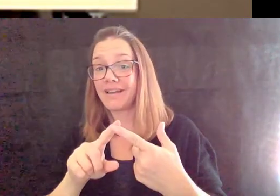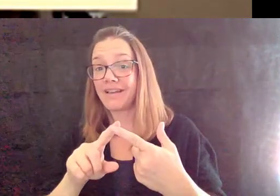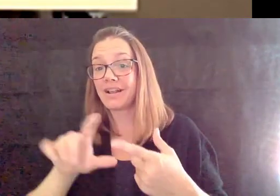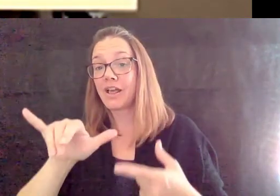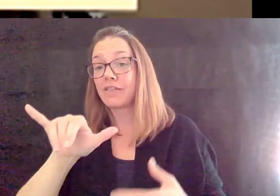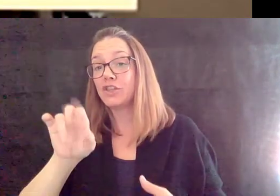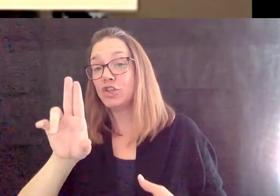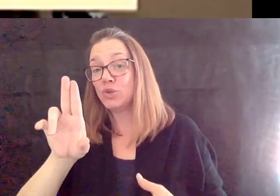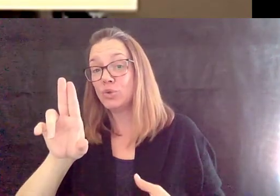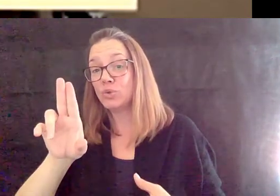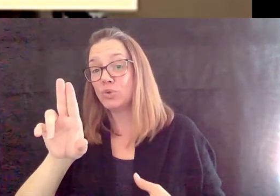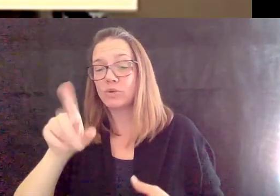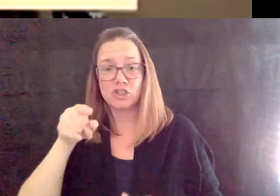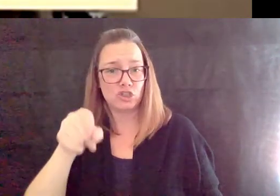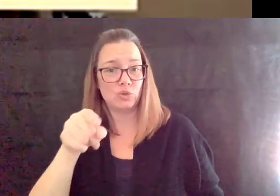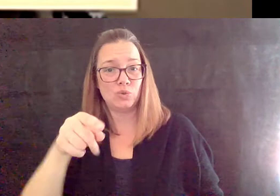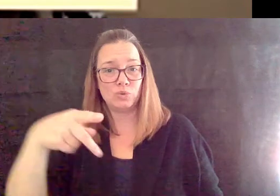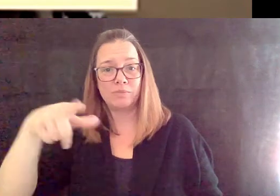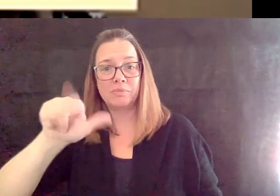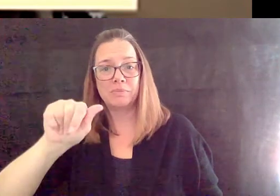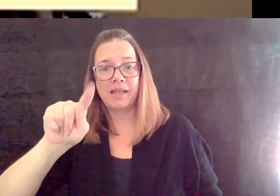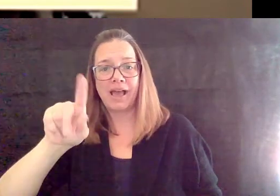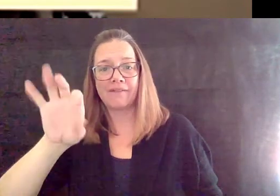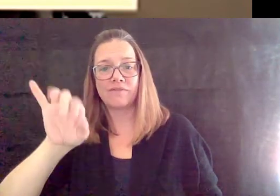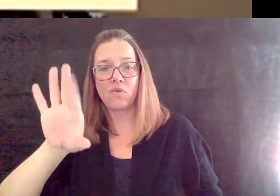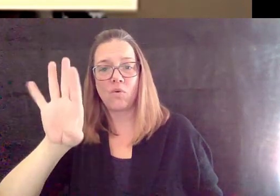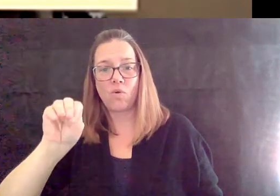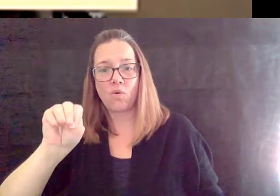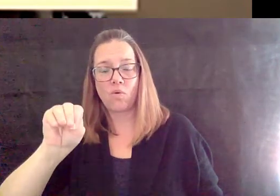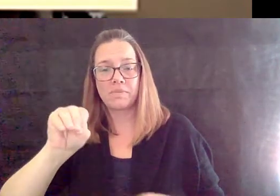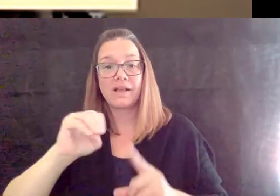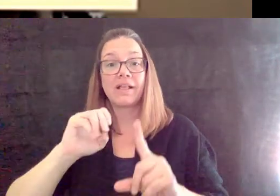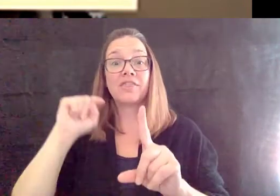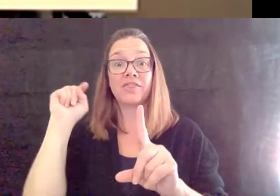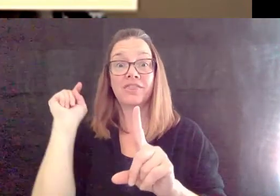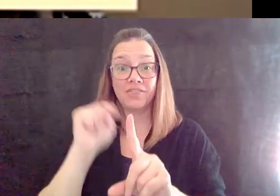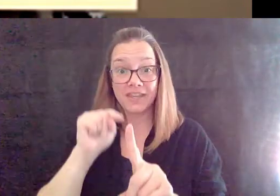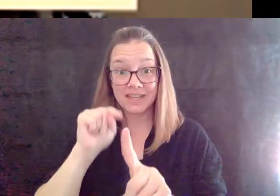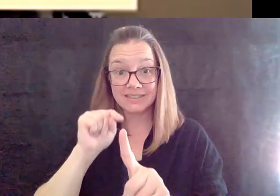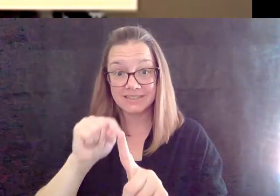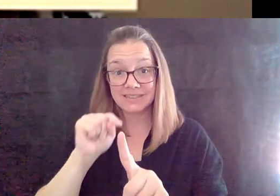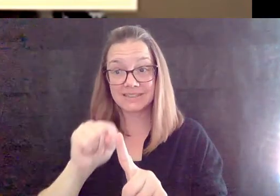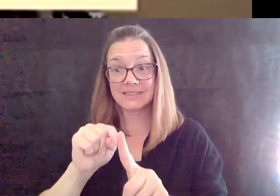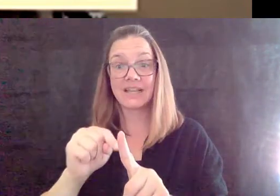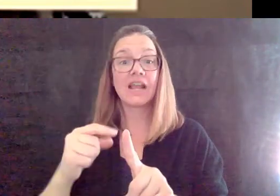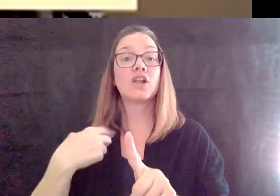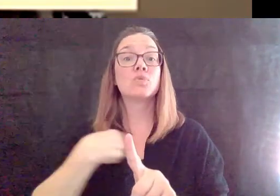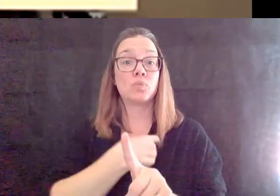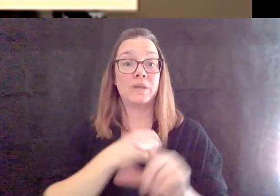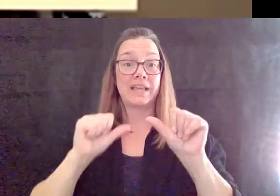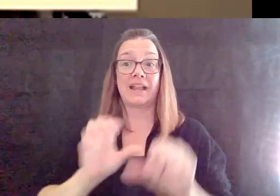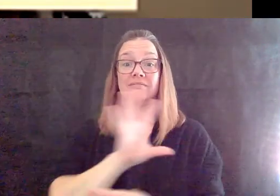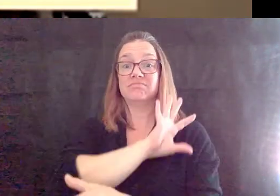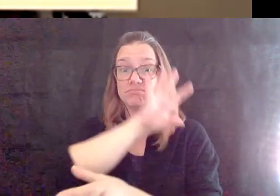I think it's really around like this is us entering aggressively into the public population health, right.